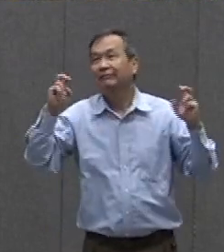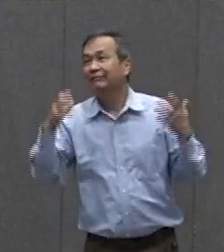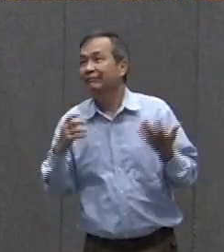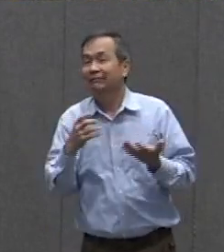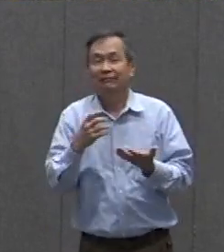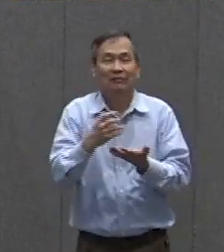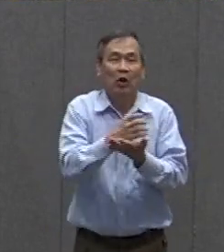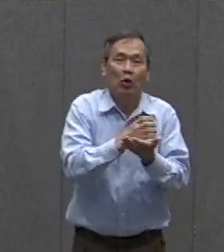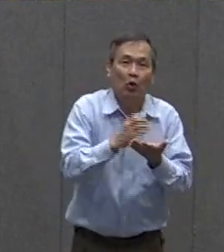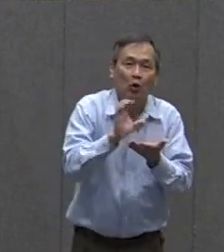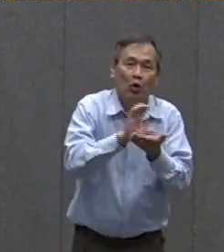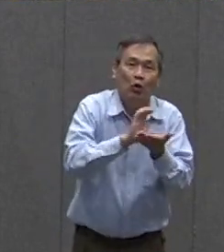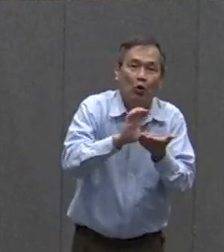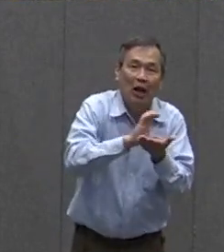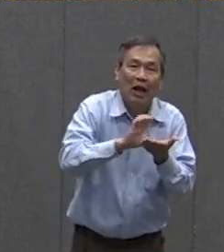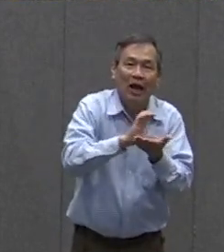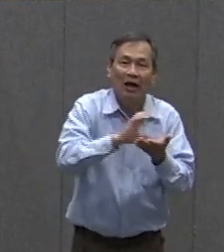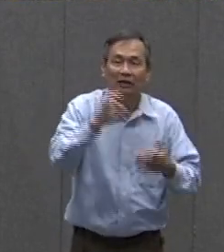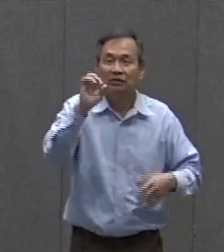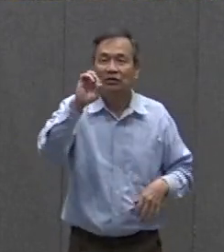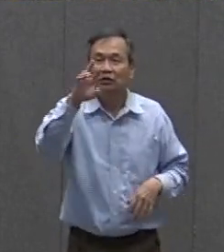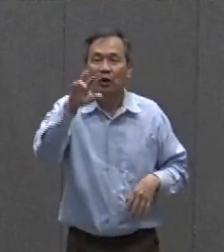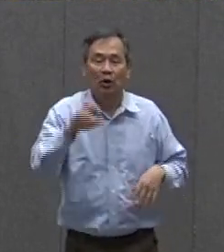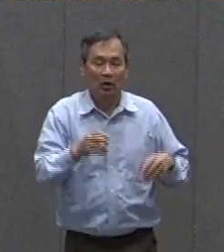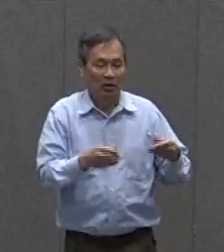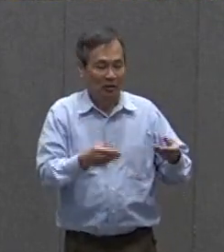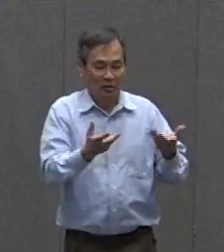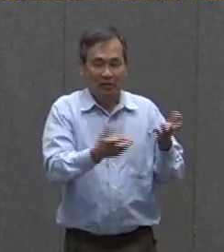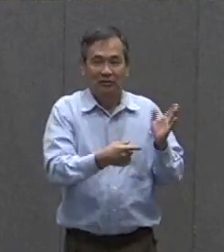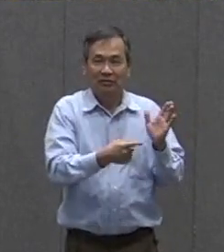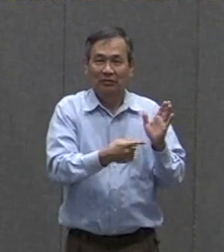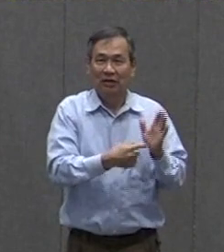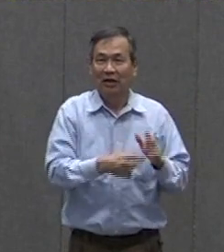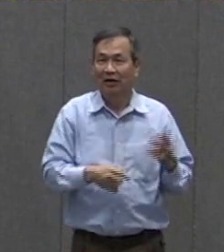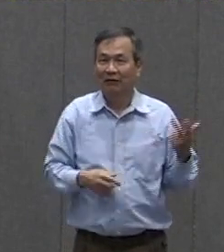and do something like this where you're saying, okay, I've got three crayons